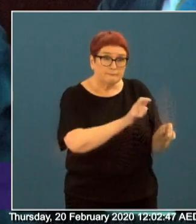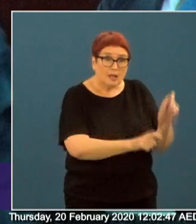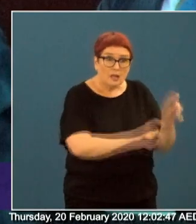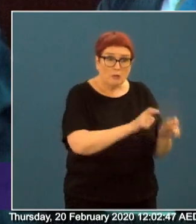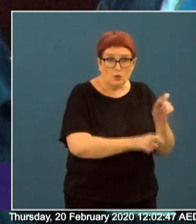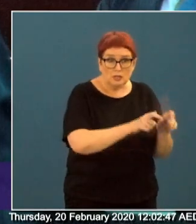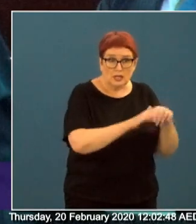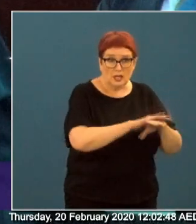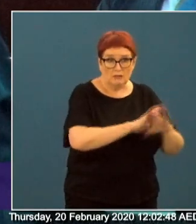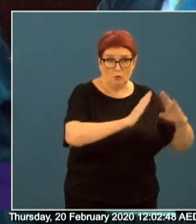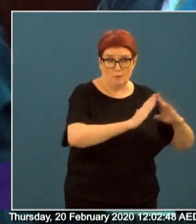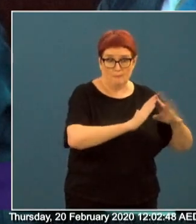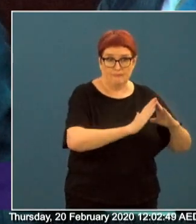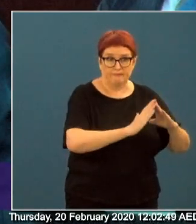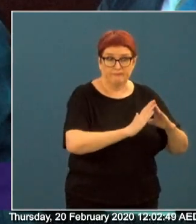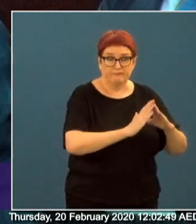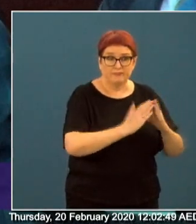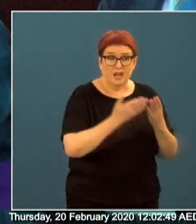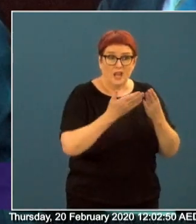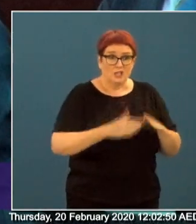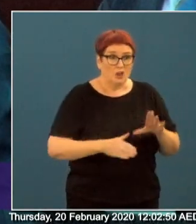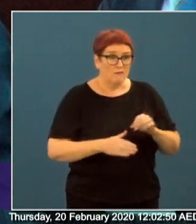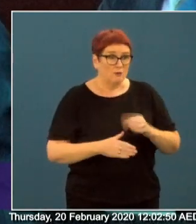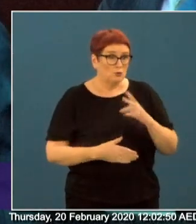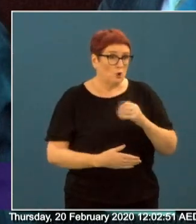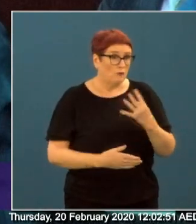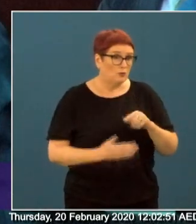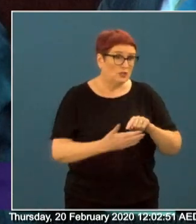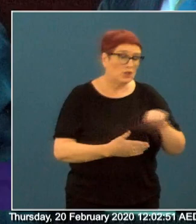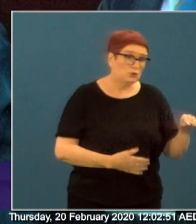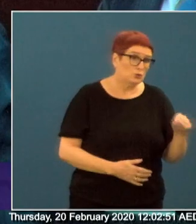who died between 2014 and 2017,